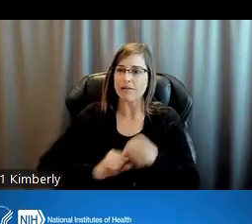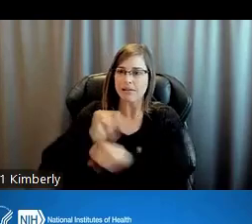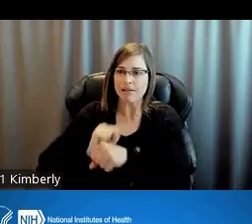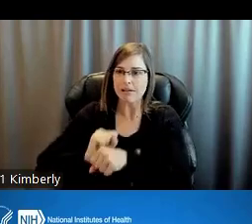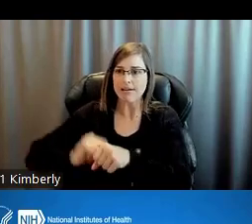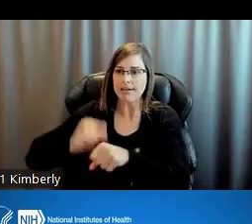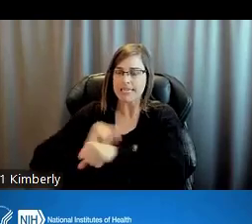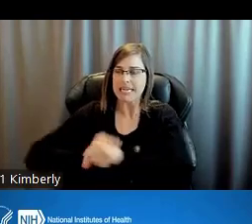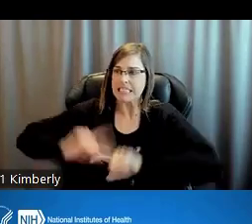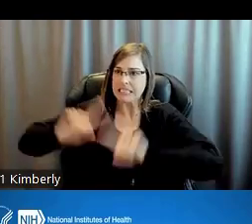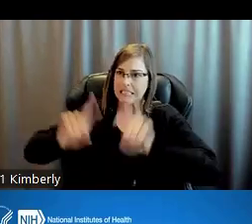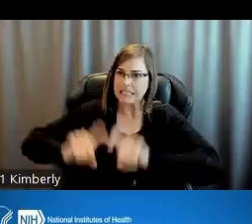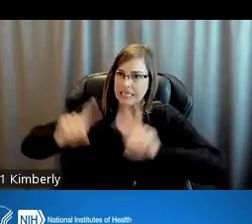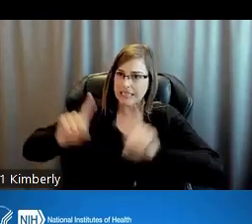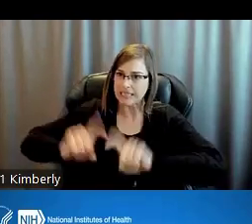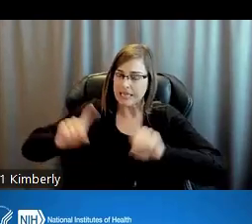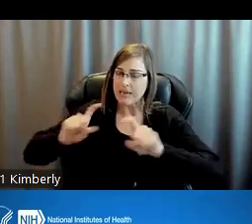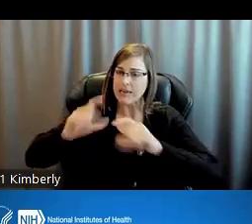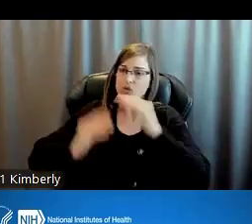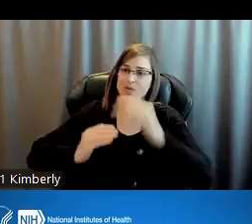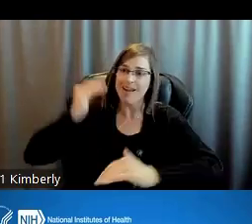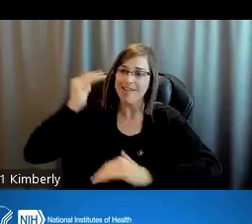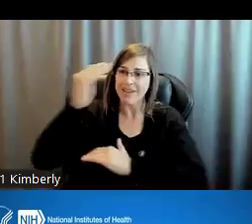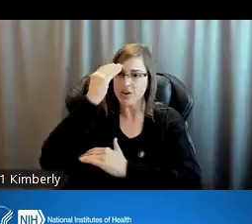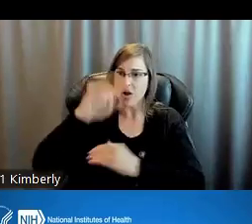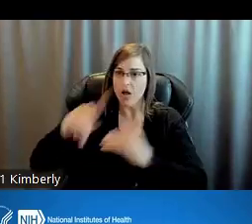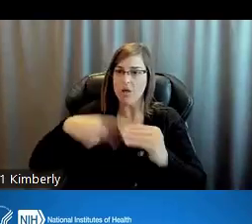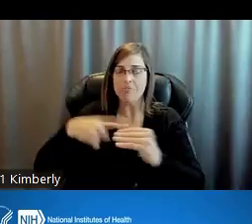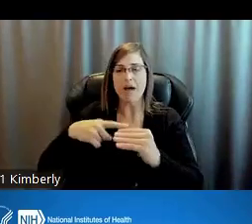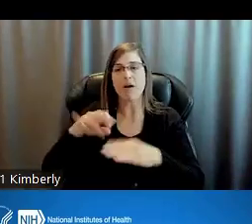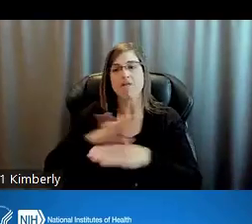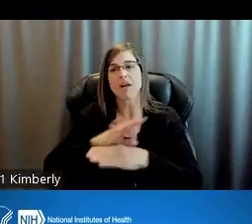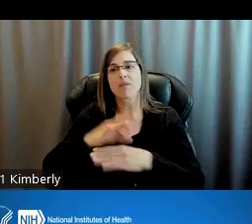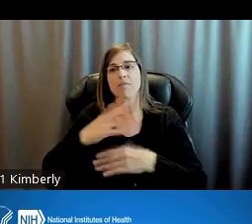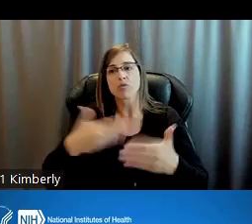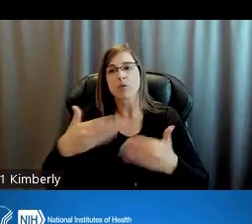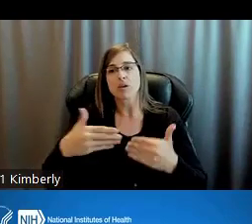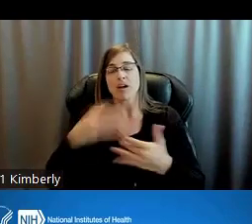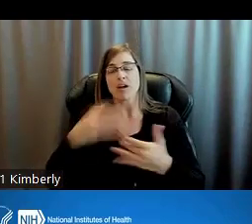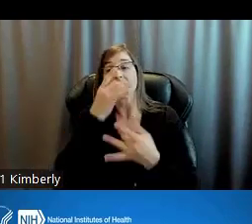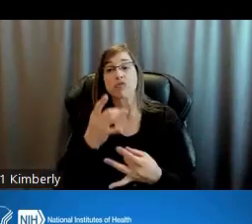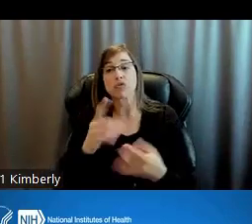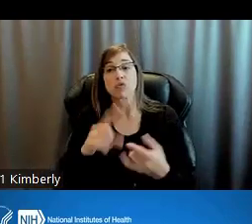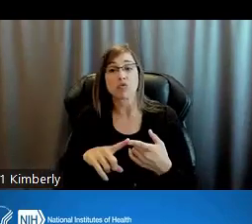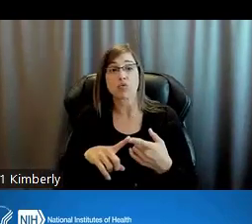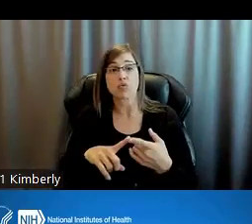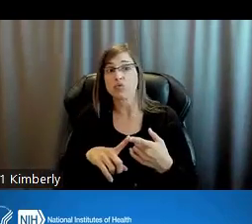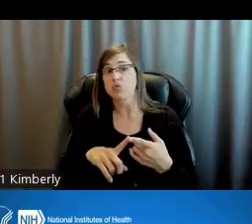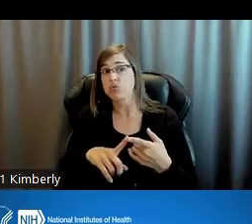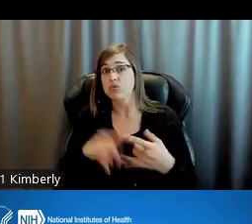that you have been able to advance our knowledge about a fundamental process of interest to the institute or center that's funding.